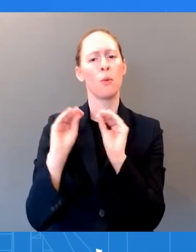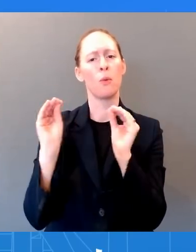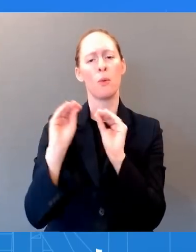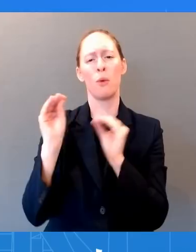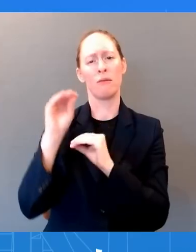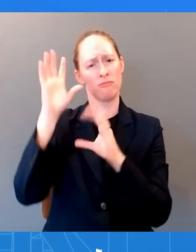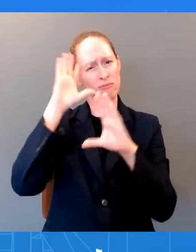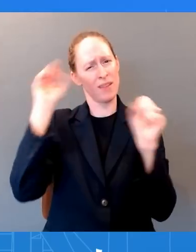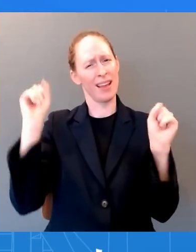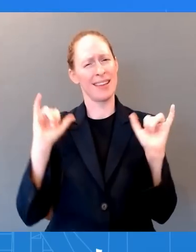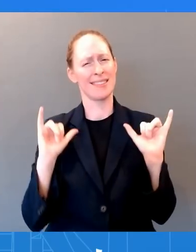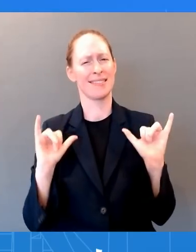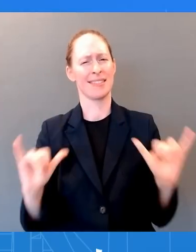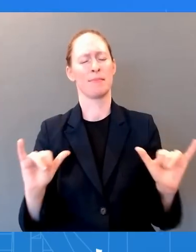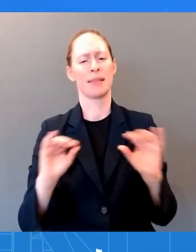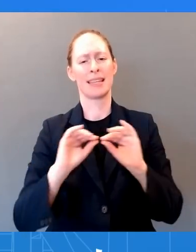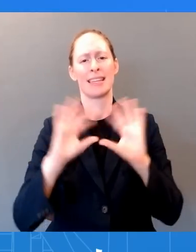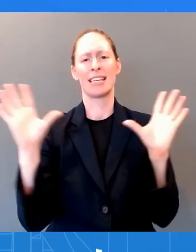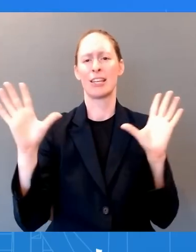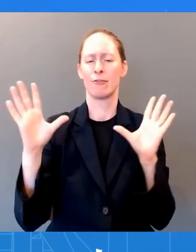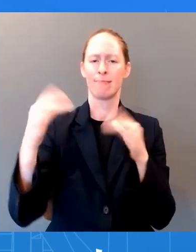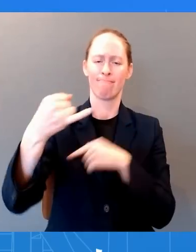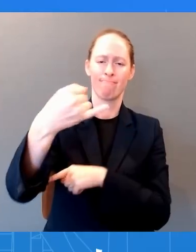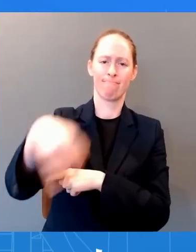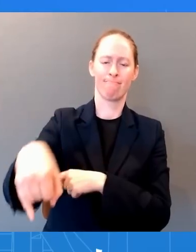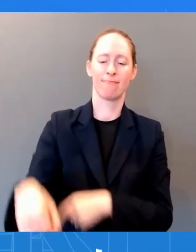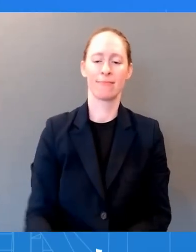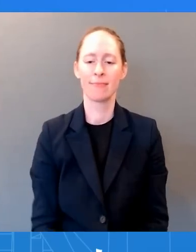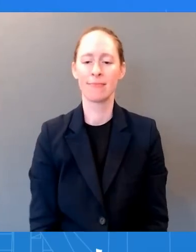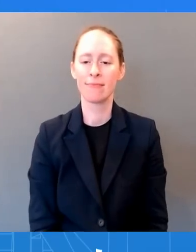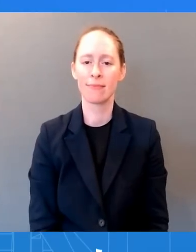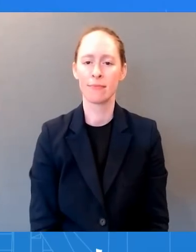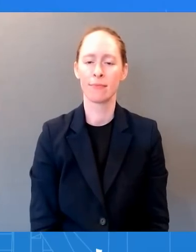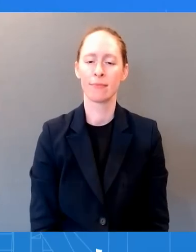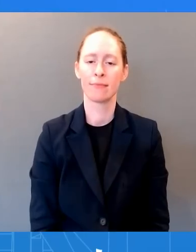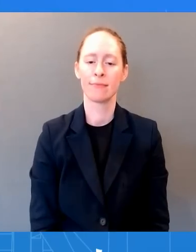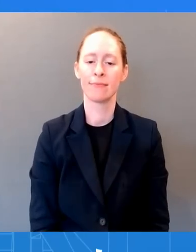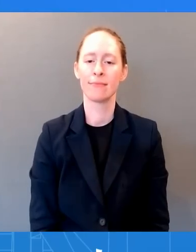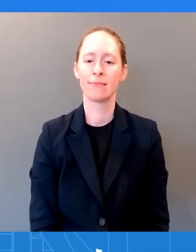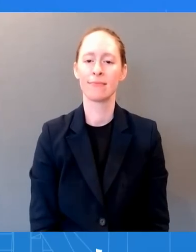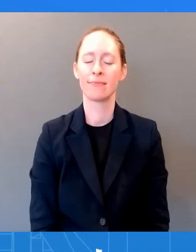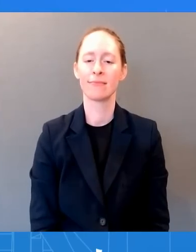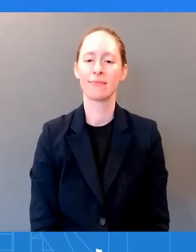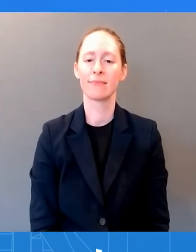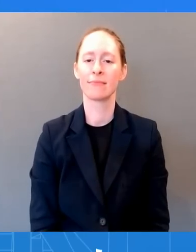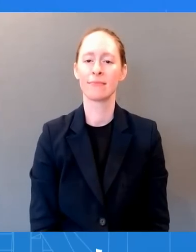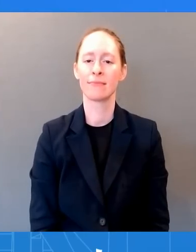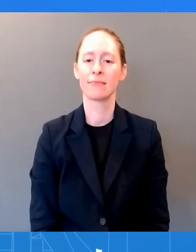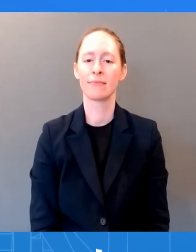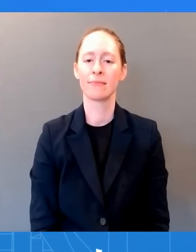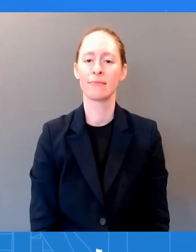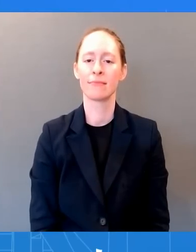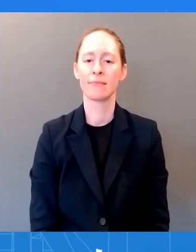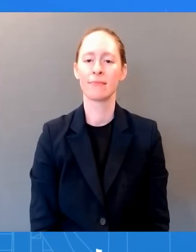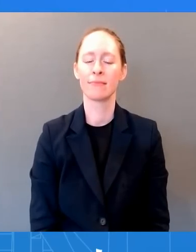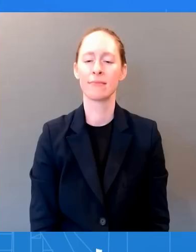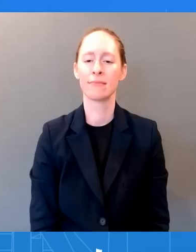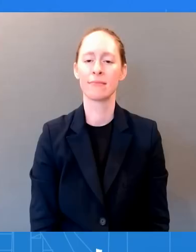The Press: But just to, again, put a finer point on it: The President will get briefed or will not get briefed when ODNI finishes the risk assessment? Ms. Jean-Pierre: I just --